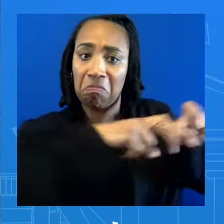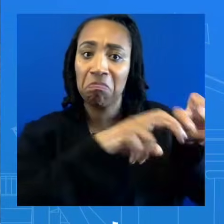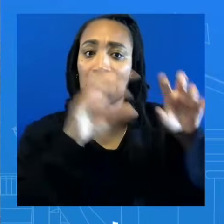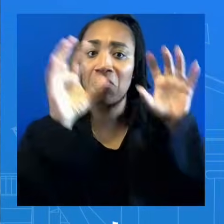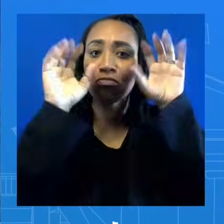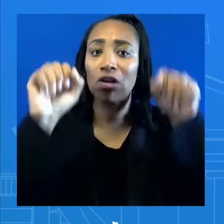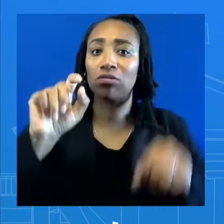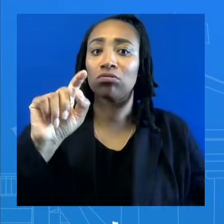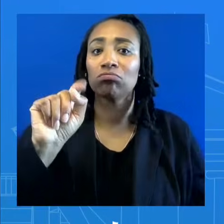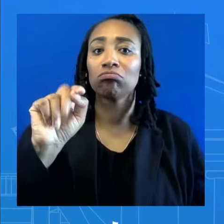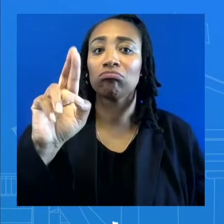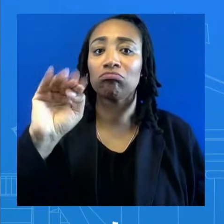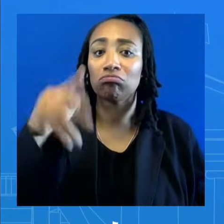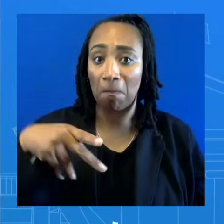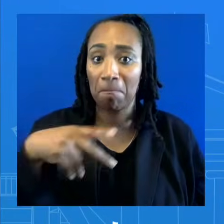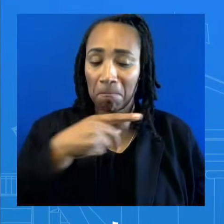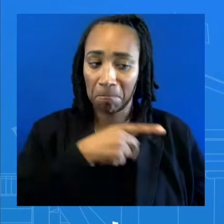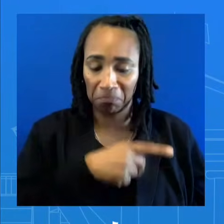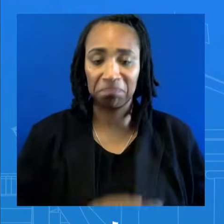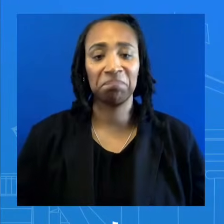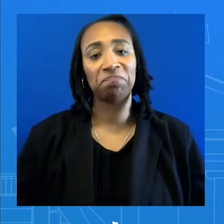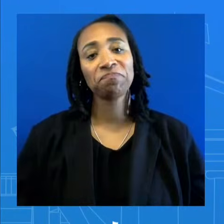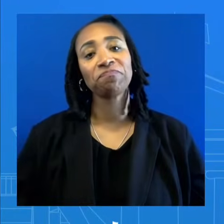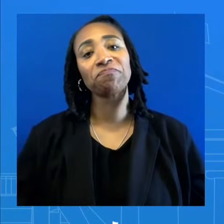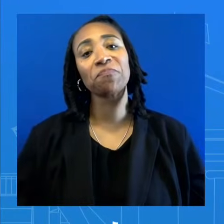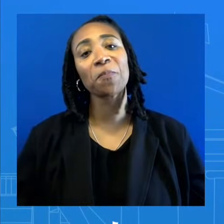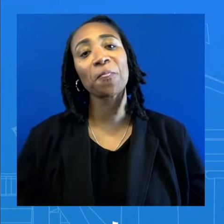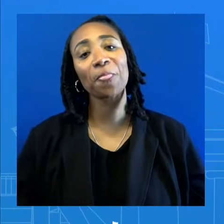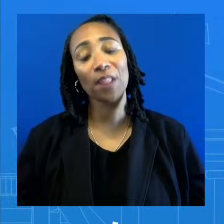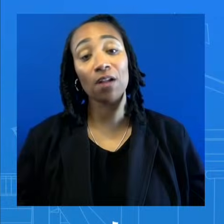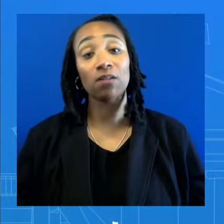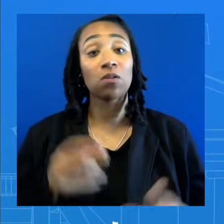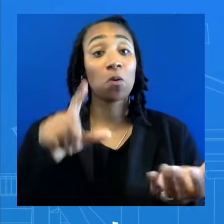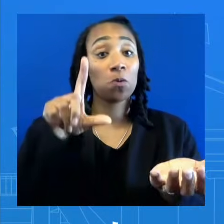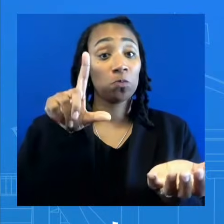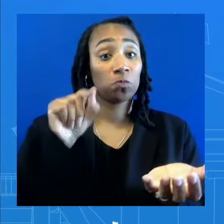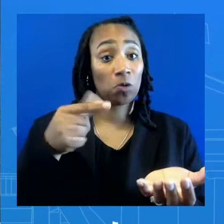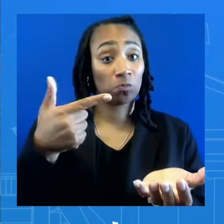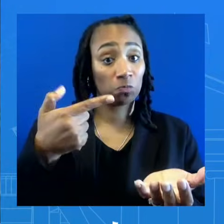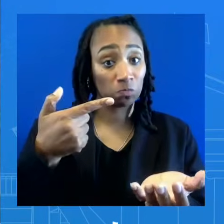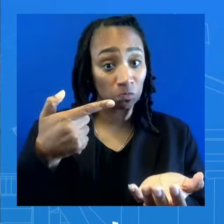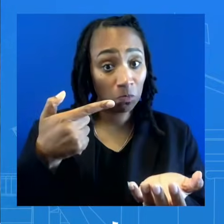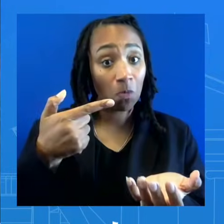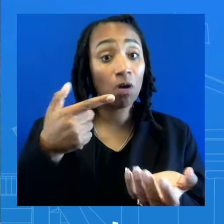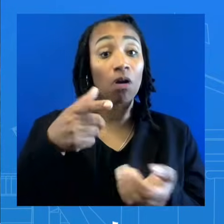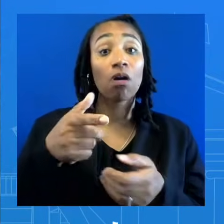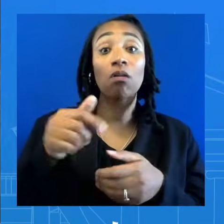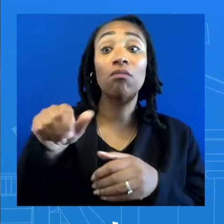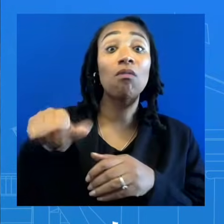Mr. Kirby: Oh, geez, I don't -- I don't know. I'd have to take that question. I don't know. The Press: I think one -- one other question about Travis Timmerman.